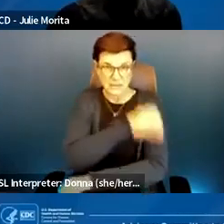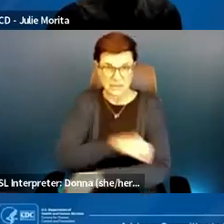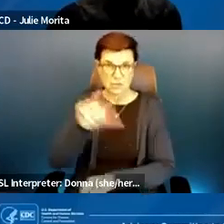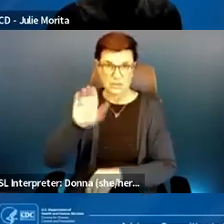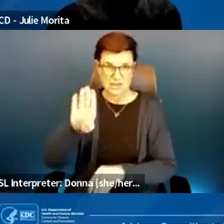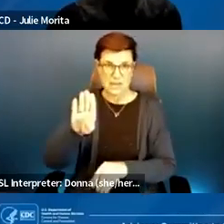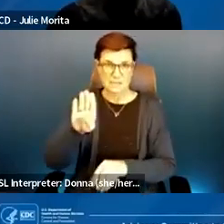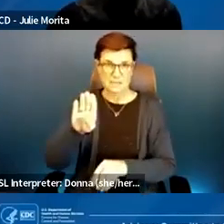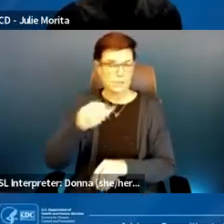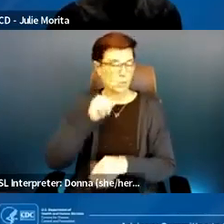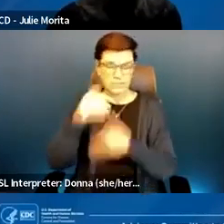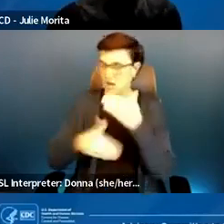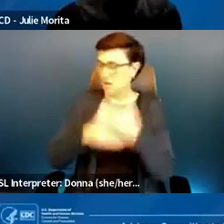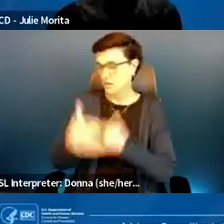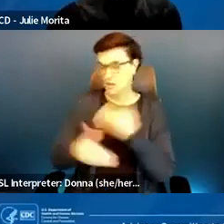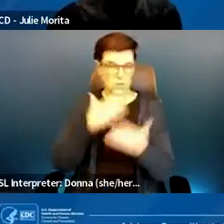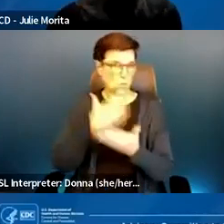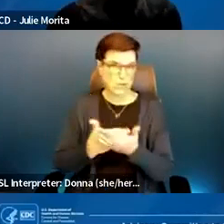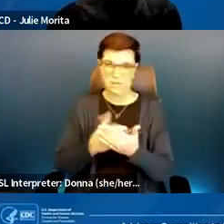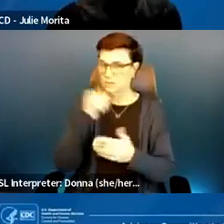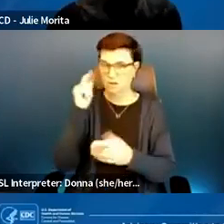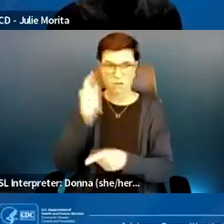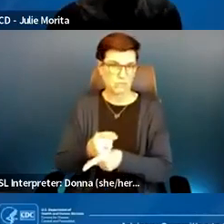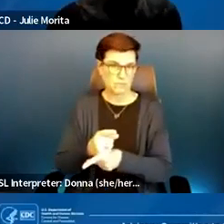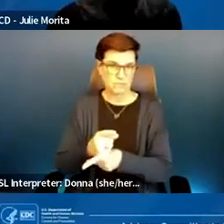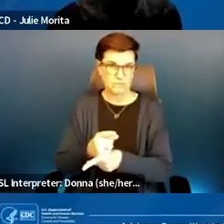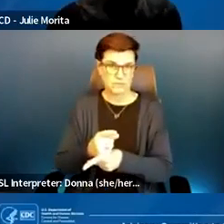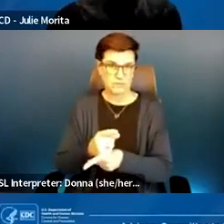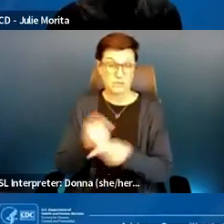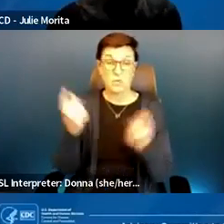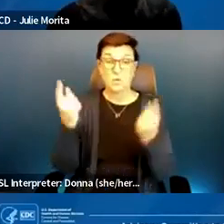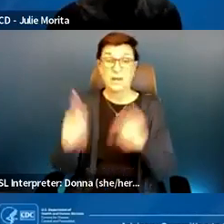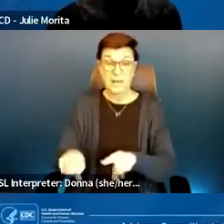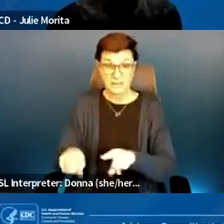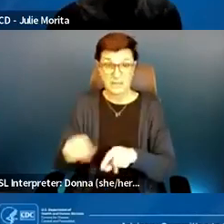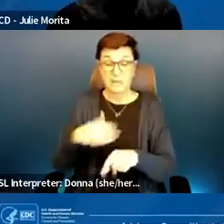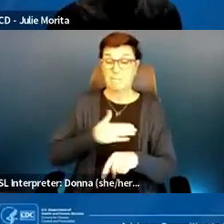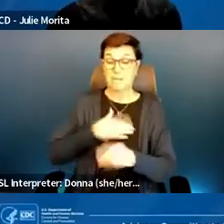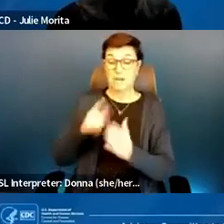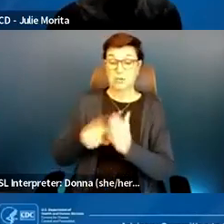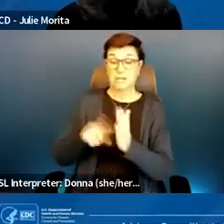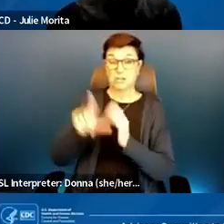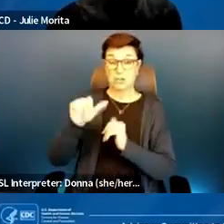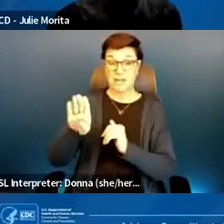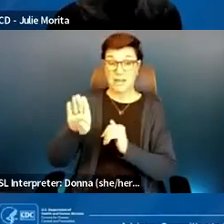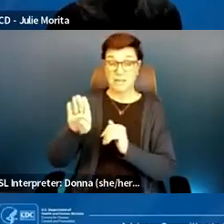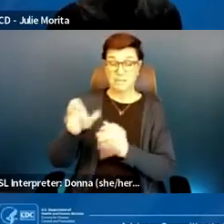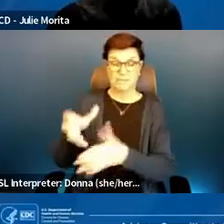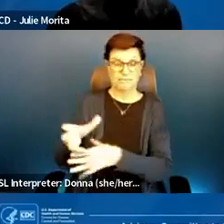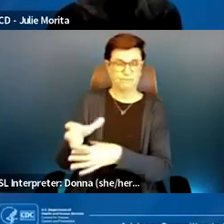And what I ended up doing is pulling and separating out my research lab and getting my research lab CLIA certified.